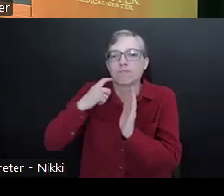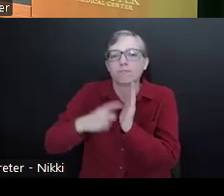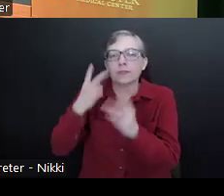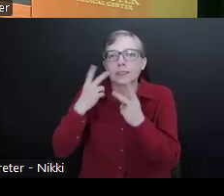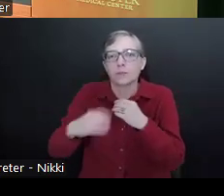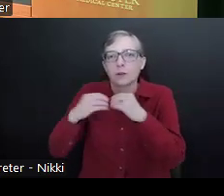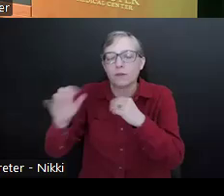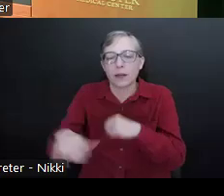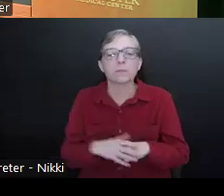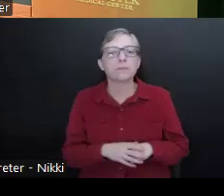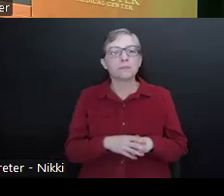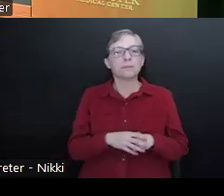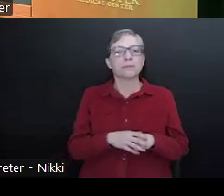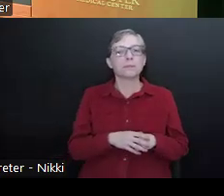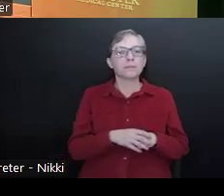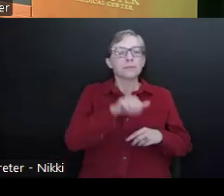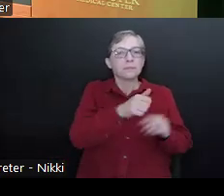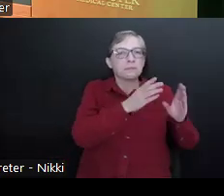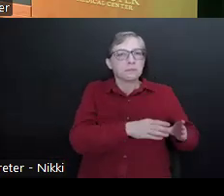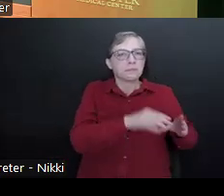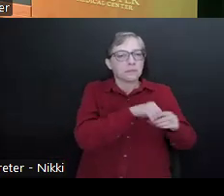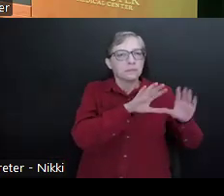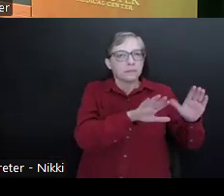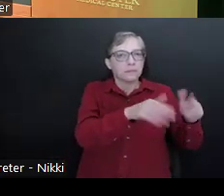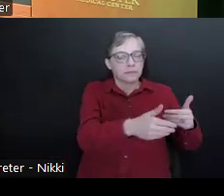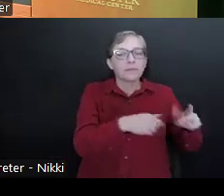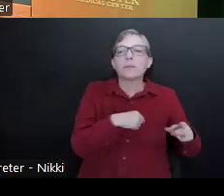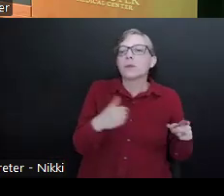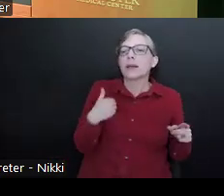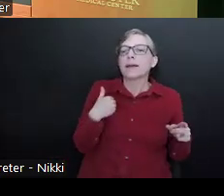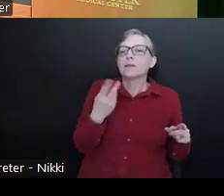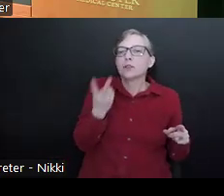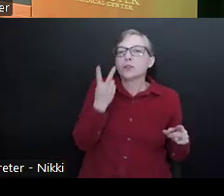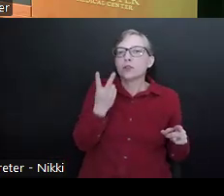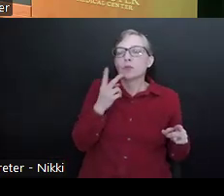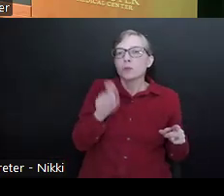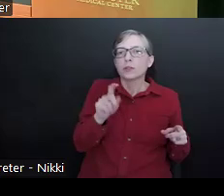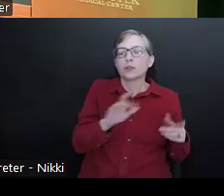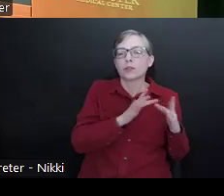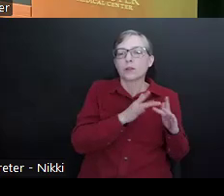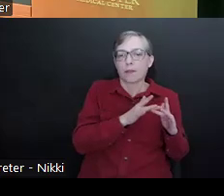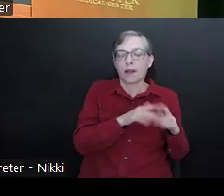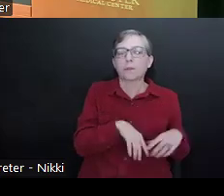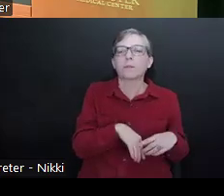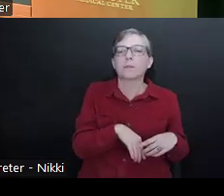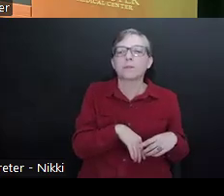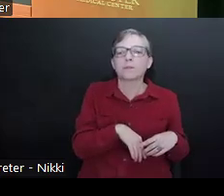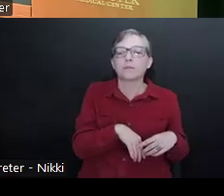with the same theme about uh um your comments about the relationship between anti-depressant